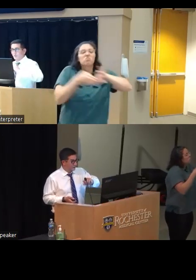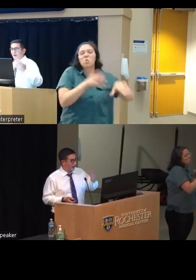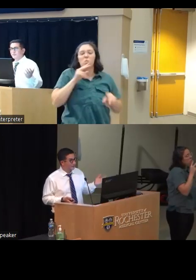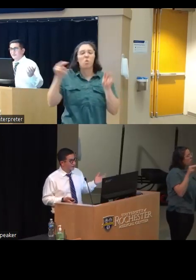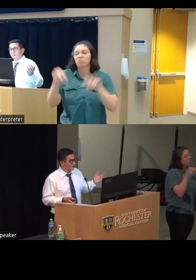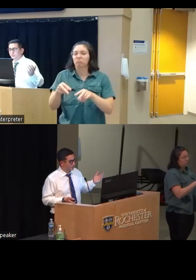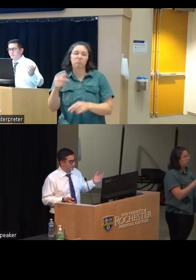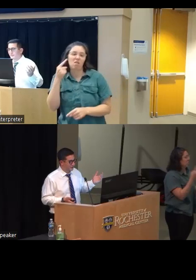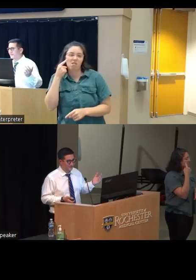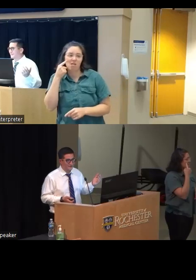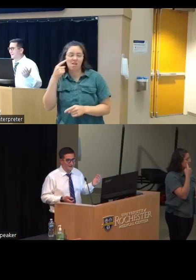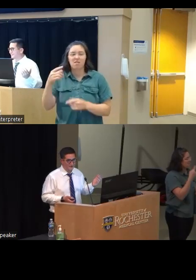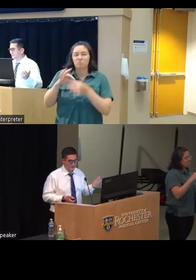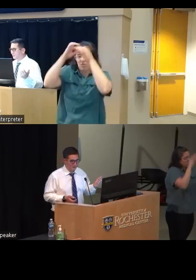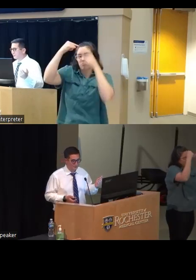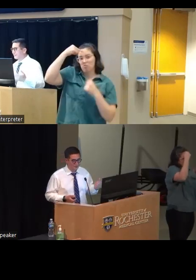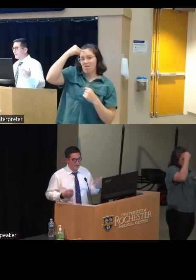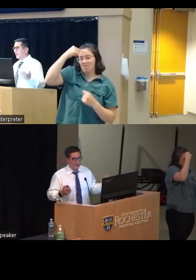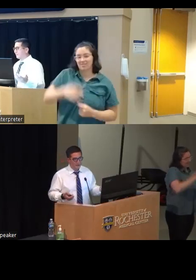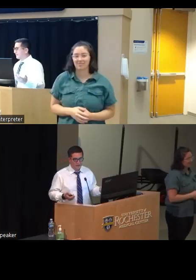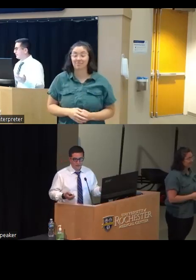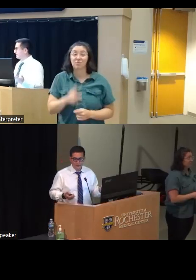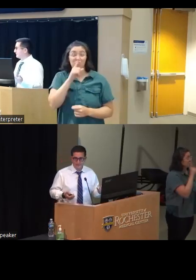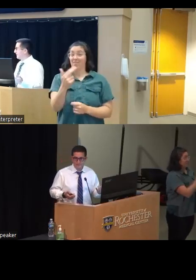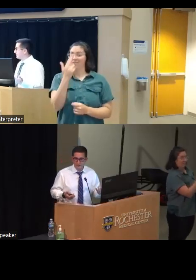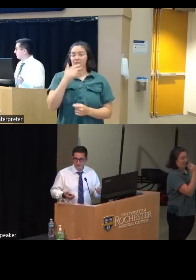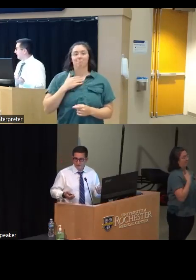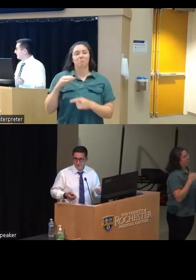and so how did I get interested in the eye it's actually really funny my training is in vascular